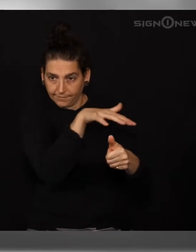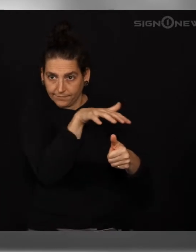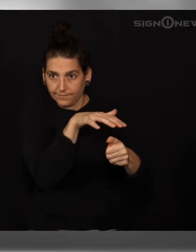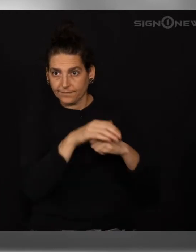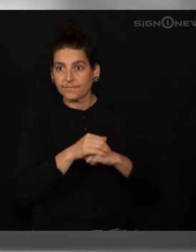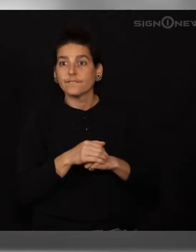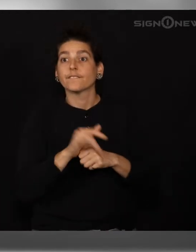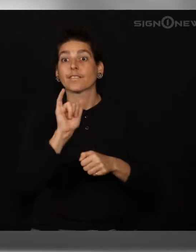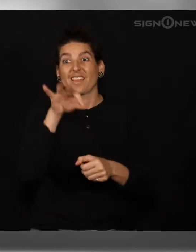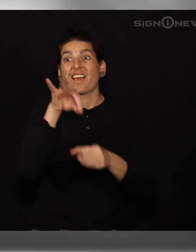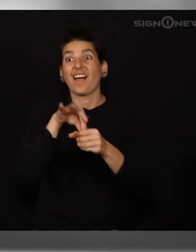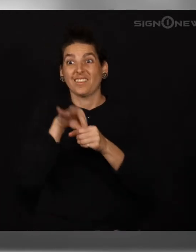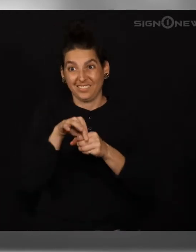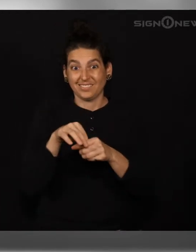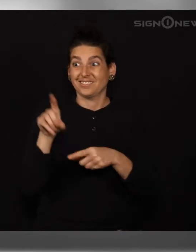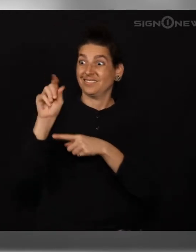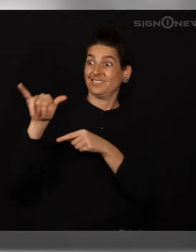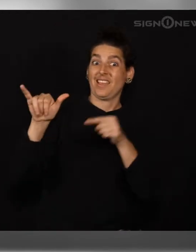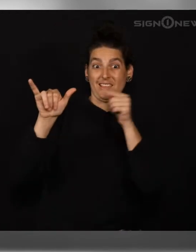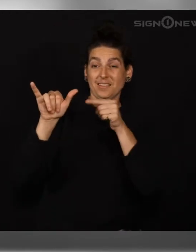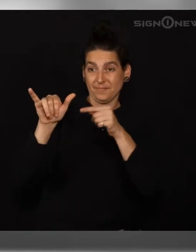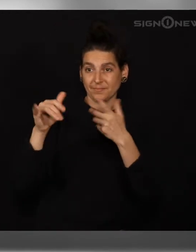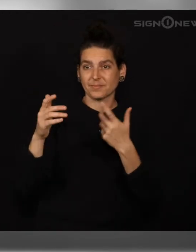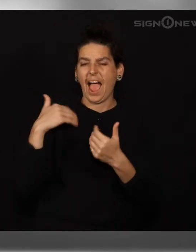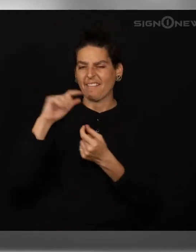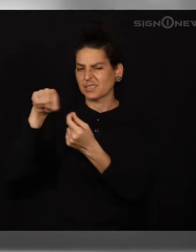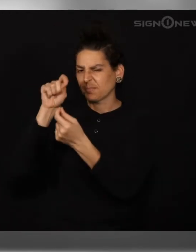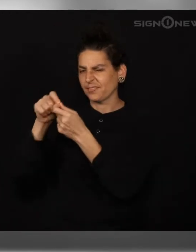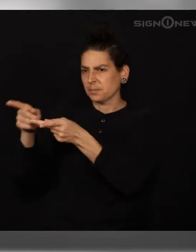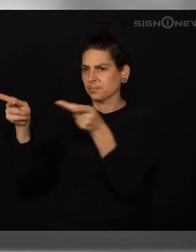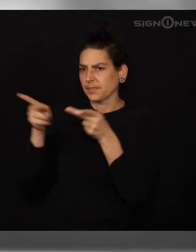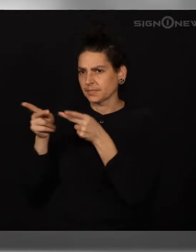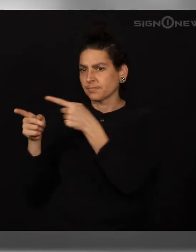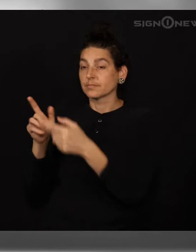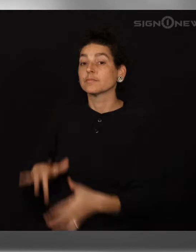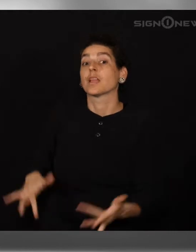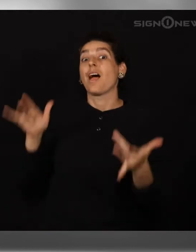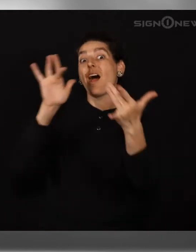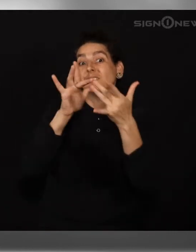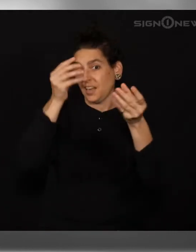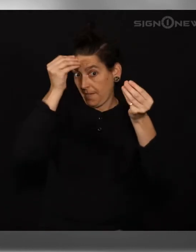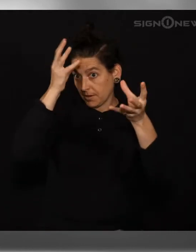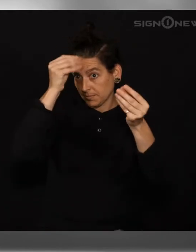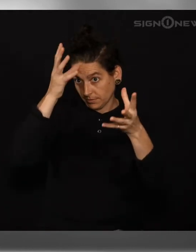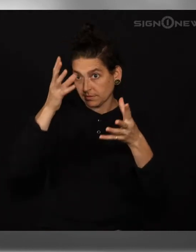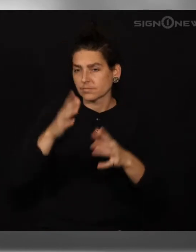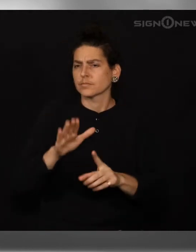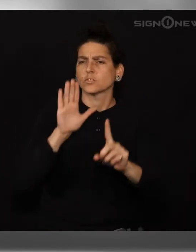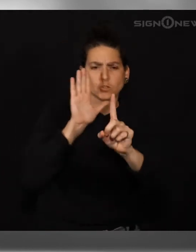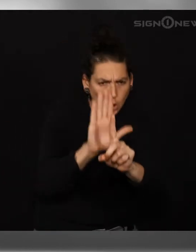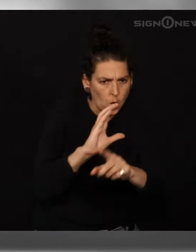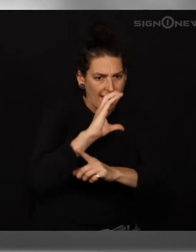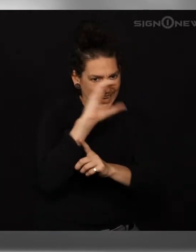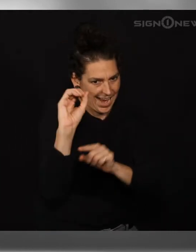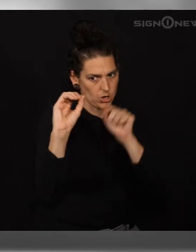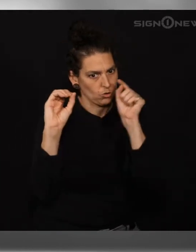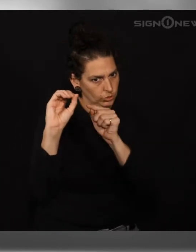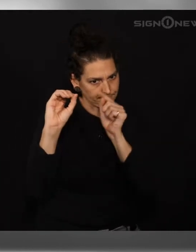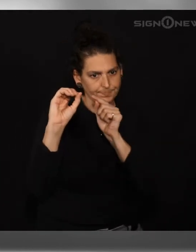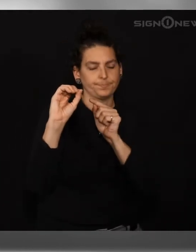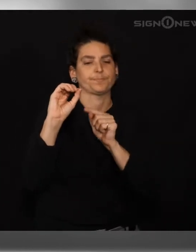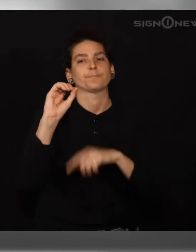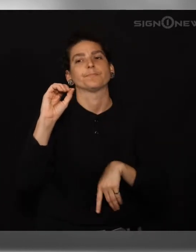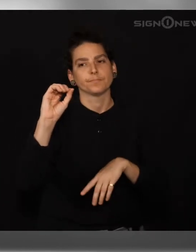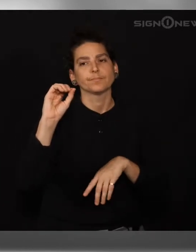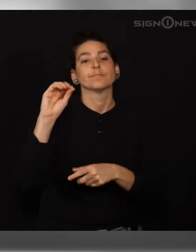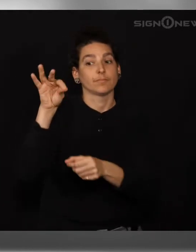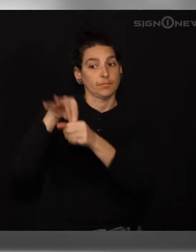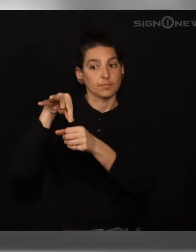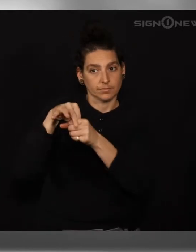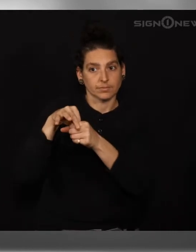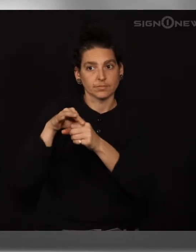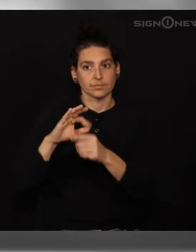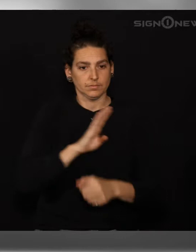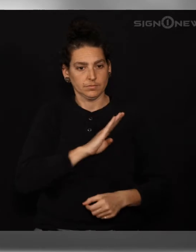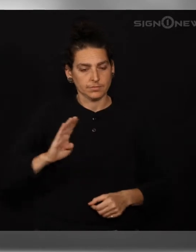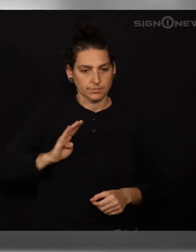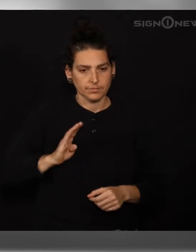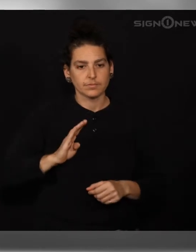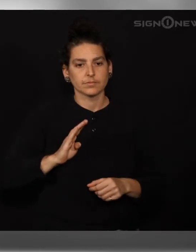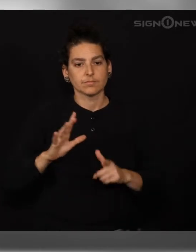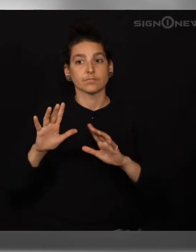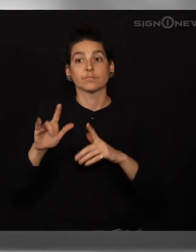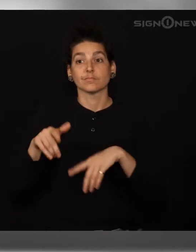day, contact information for your county election board and a sample ballot.